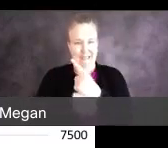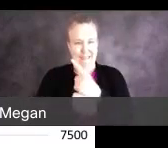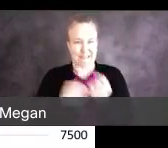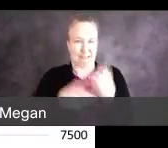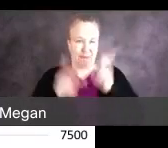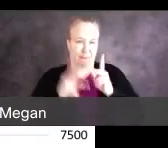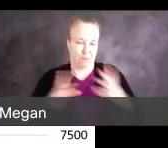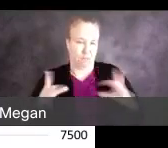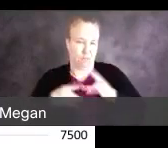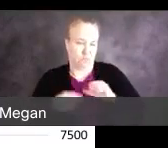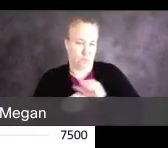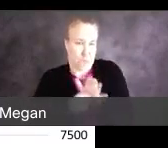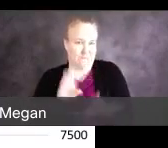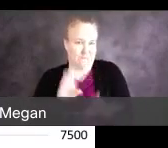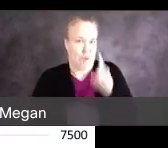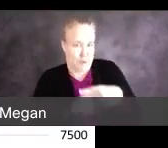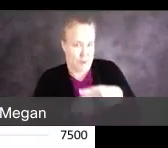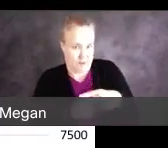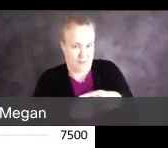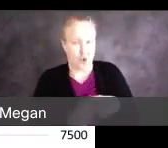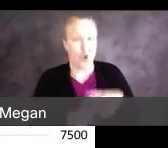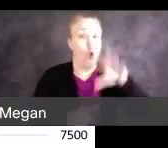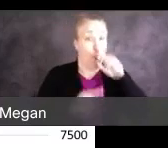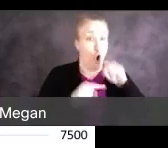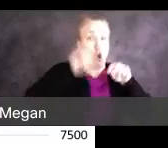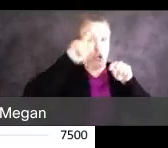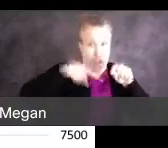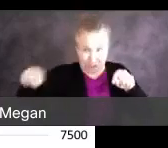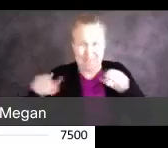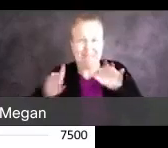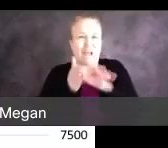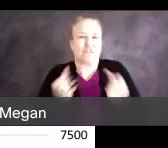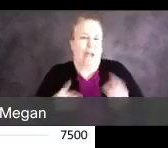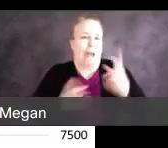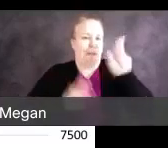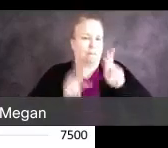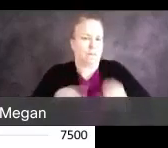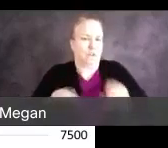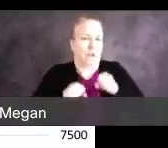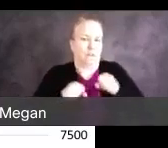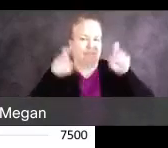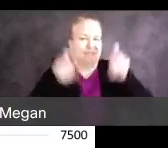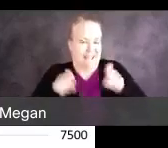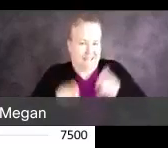line is the number of people that were tested on any particular day and then the blue line is our